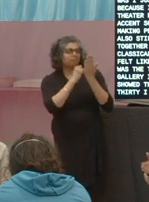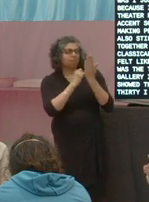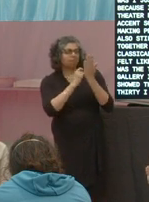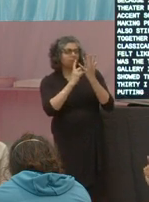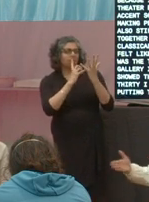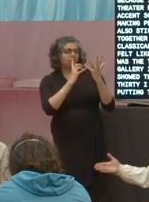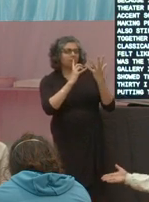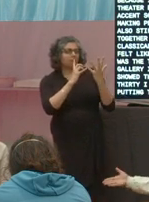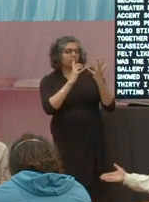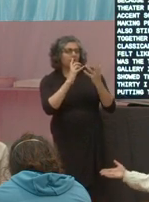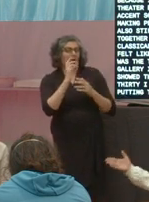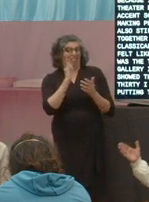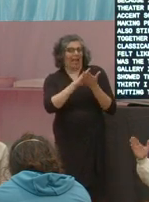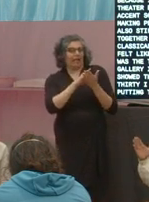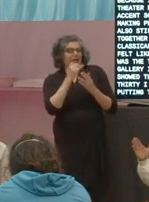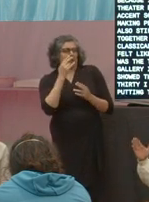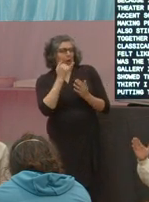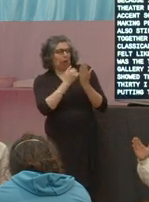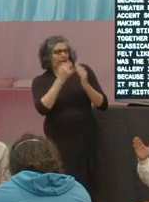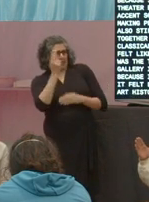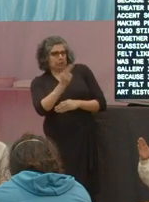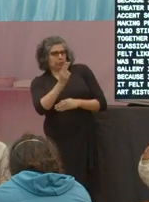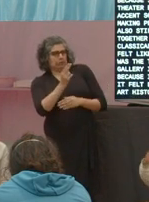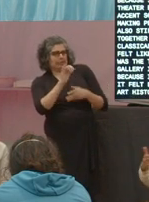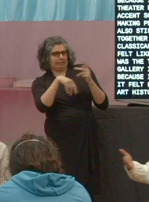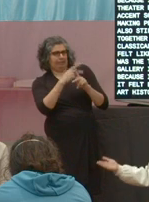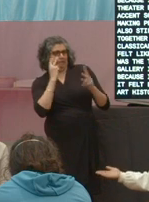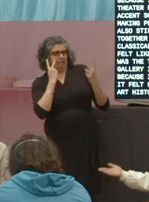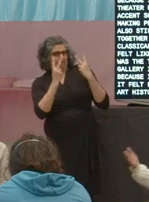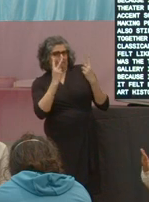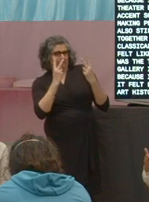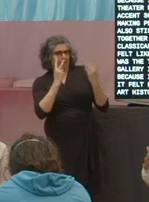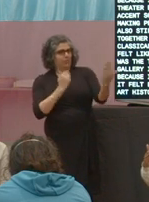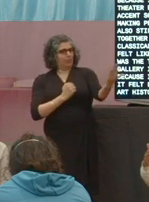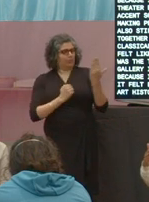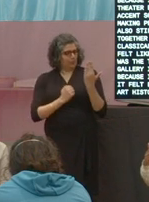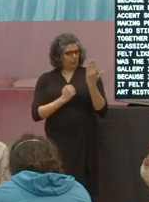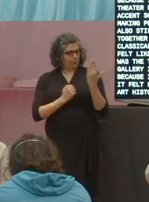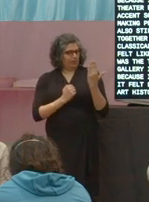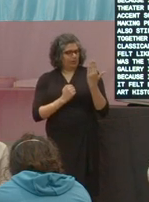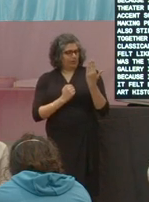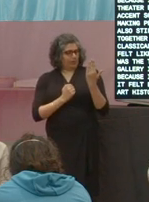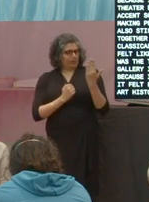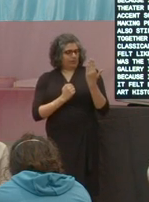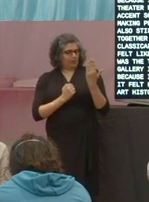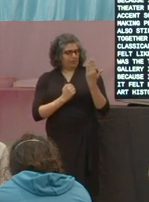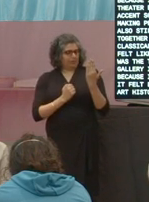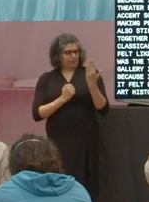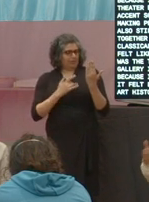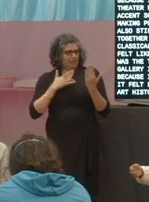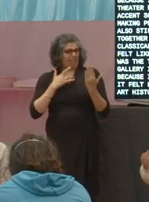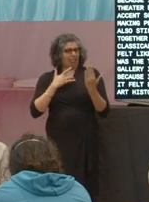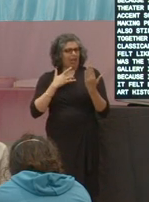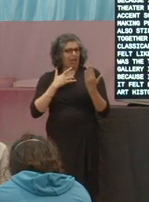visual art history before we felt like did a place to put